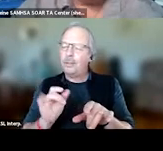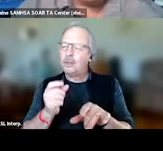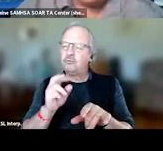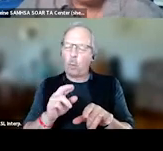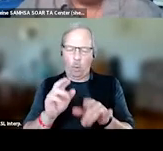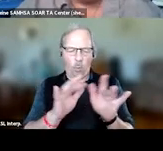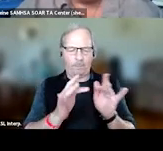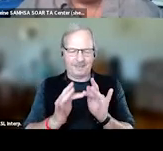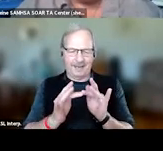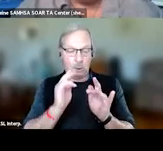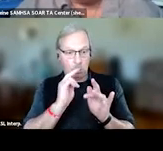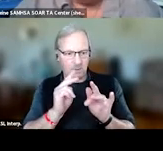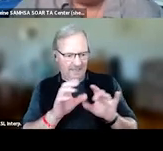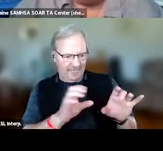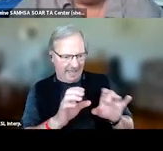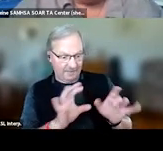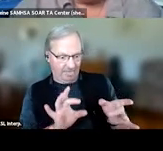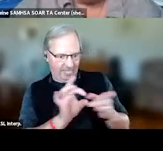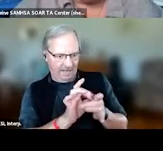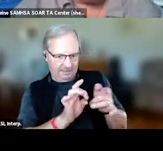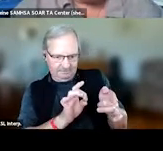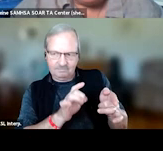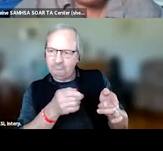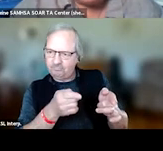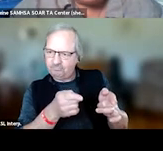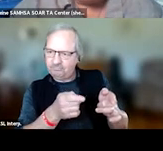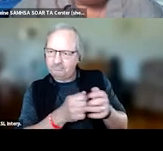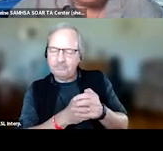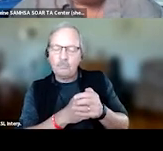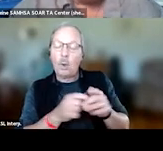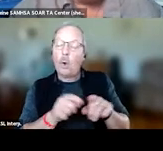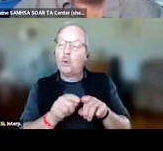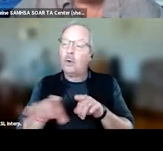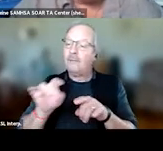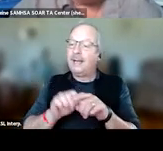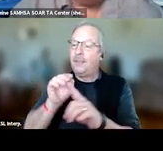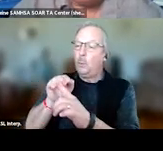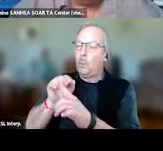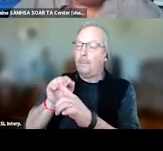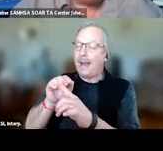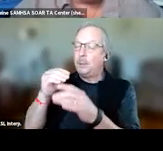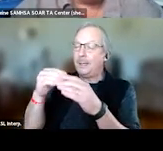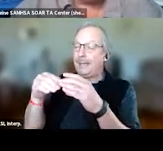And you'll see the active link here. It can be found also in the reminder emails you received about this webinar,